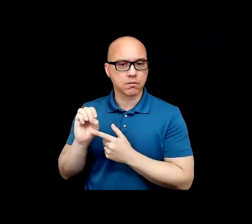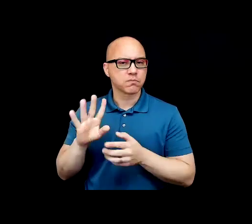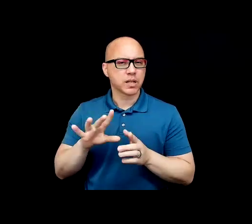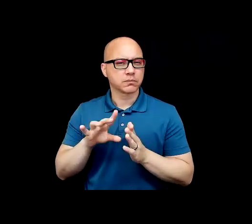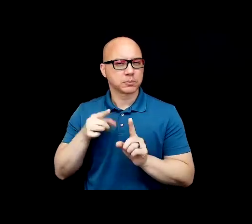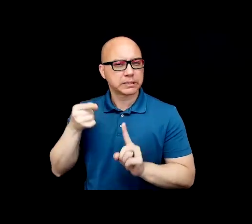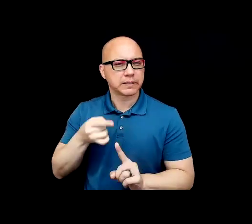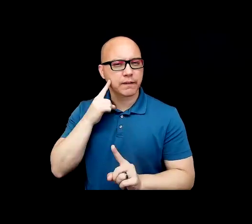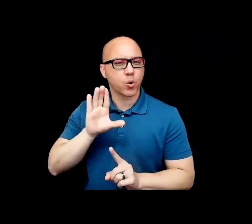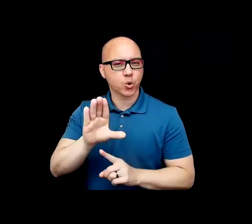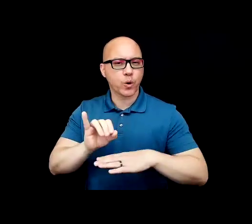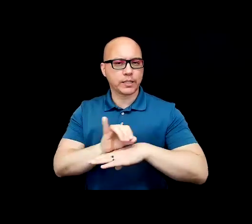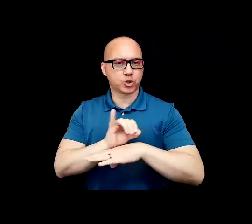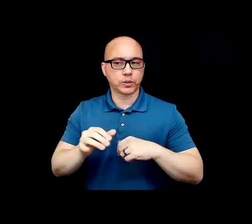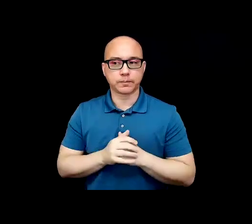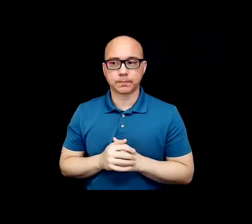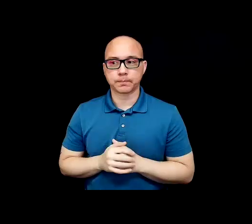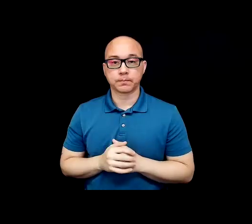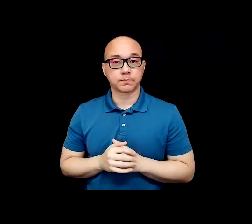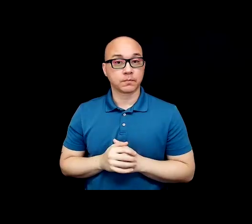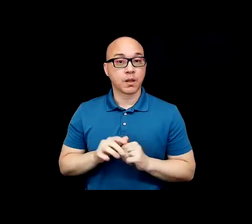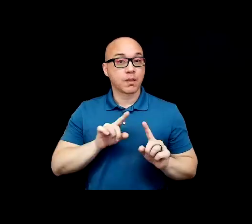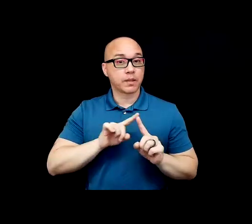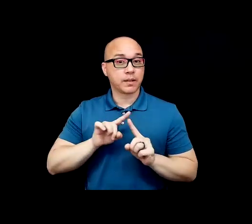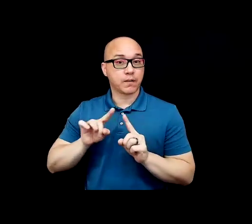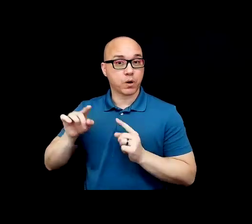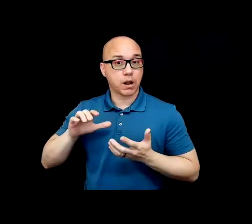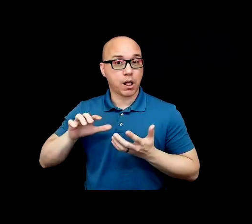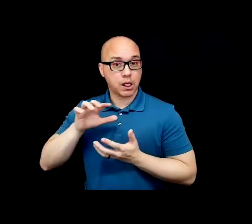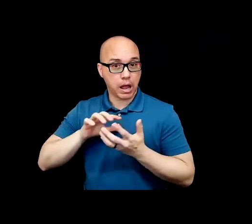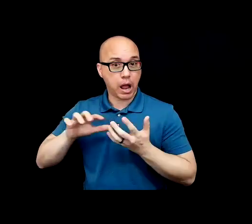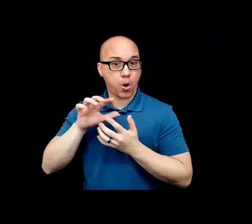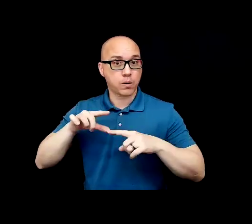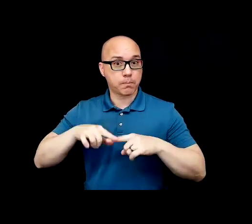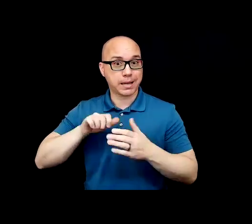The Cloud-based accounting systems often integrate with your bank